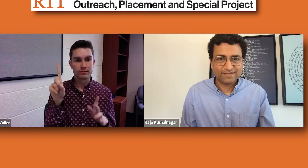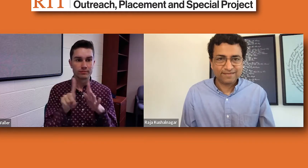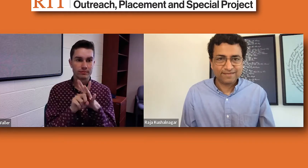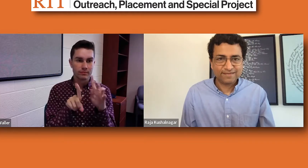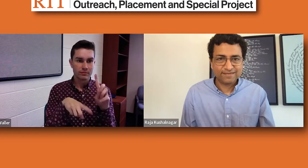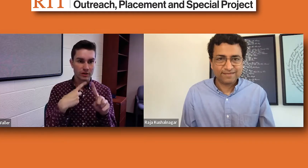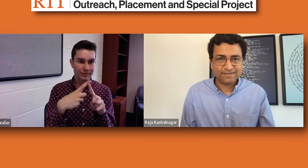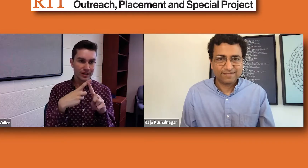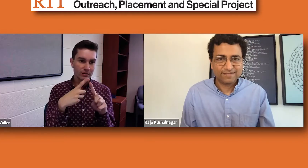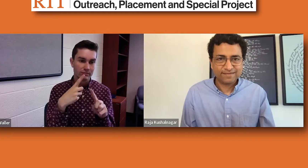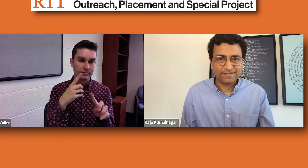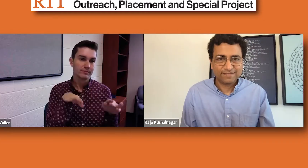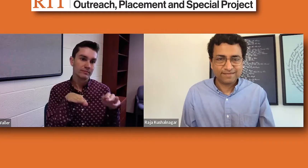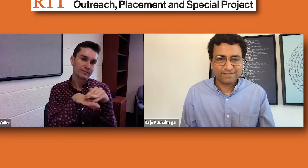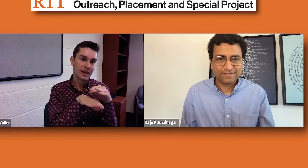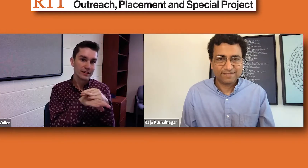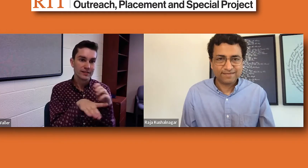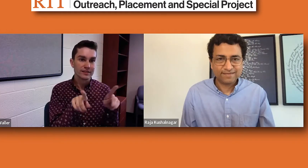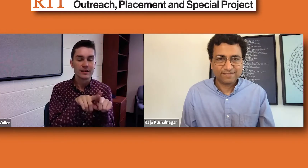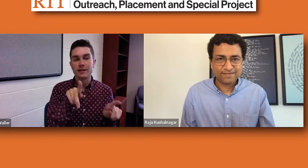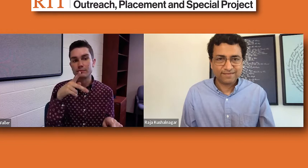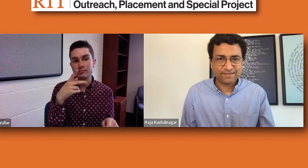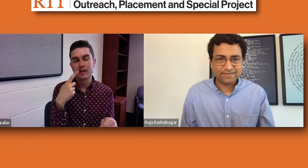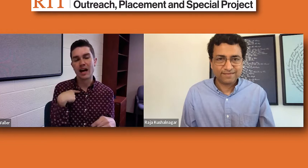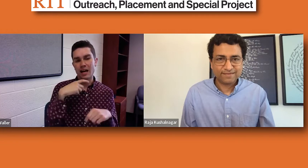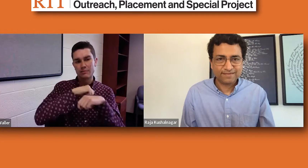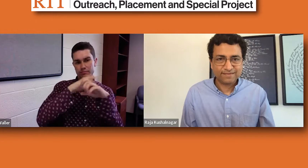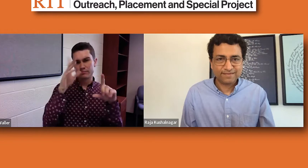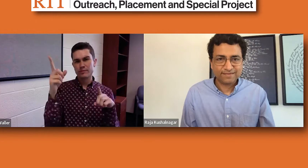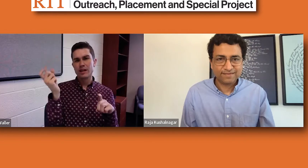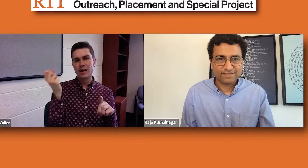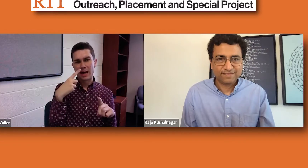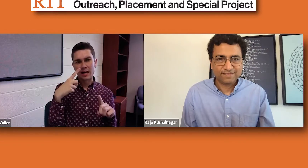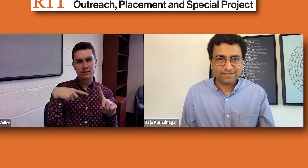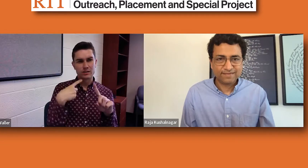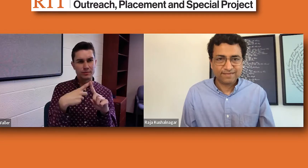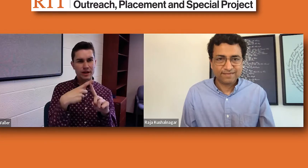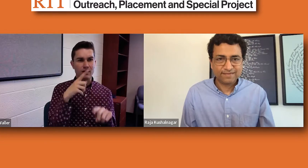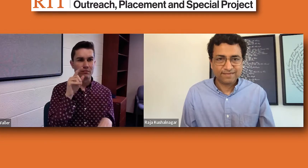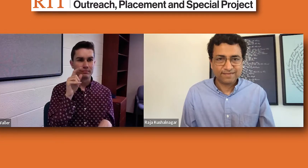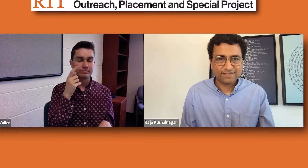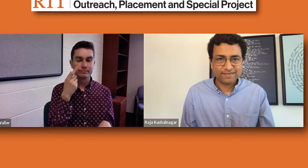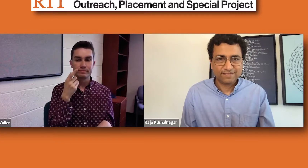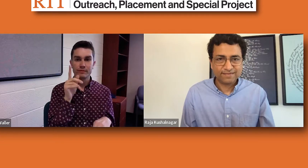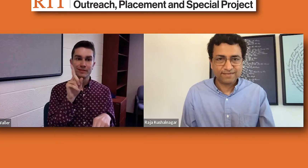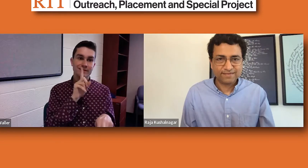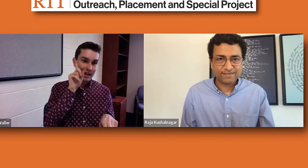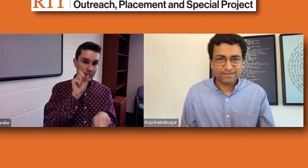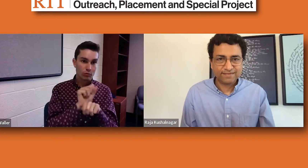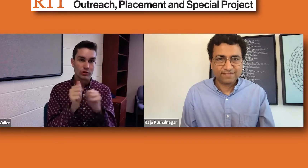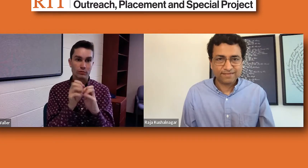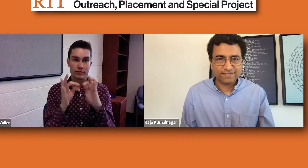always be nice.